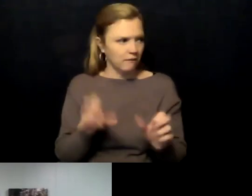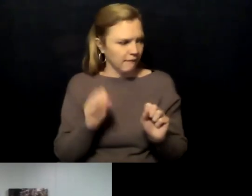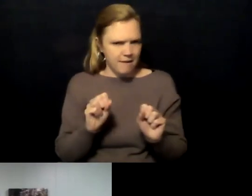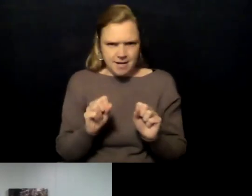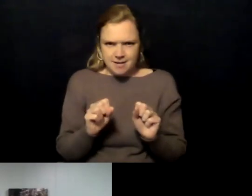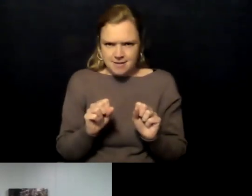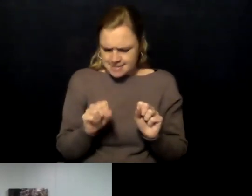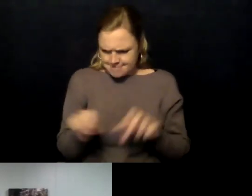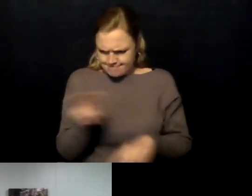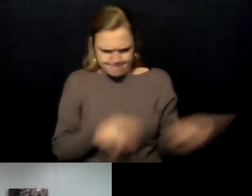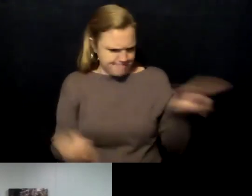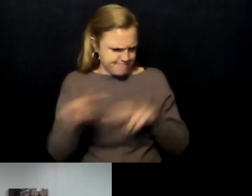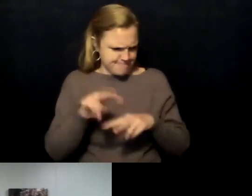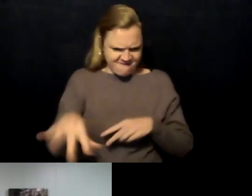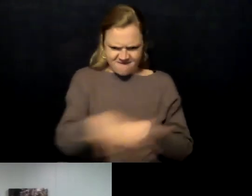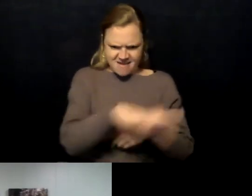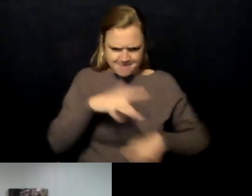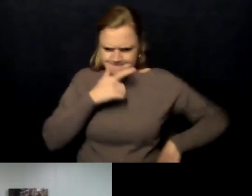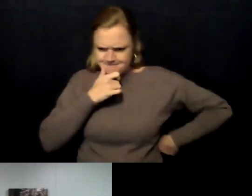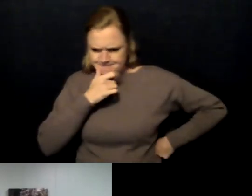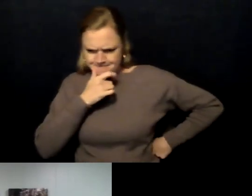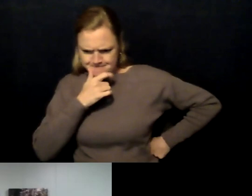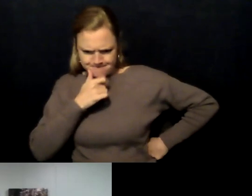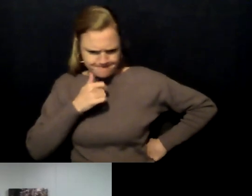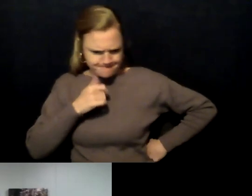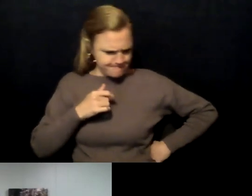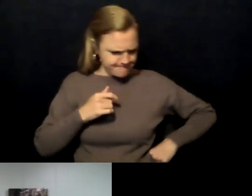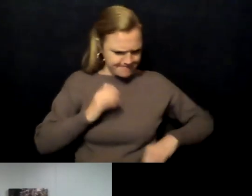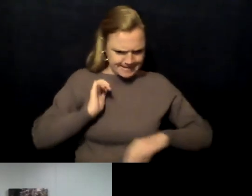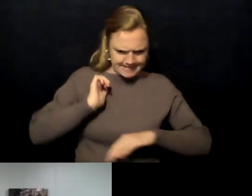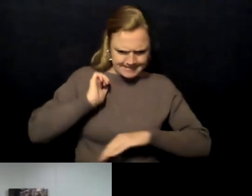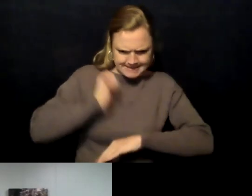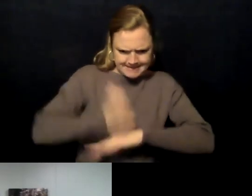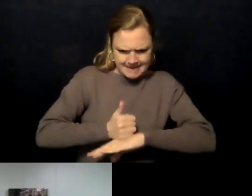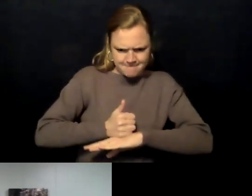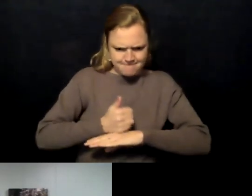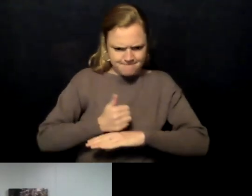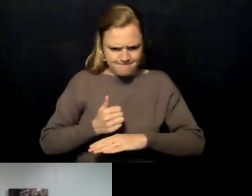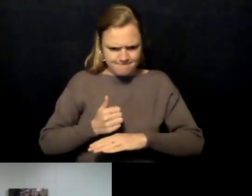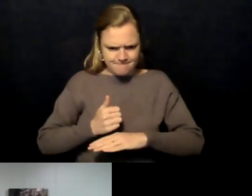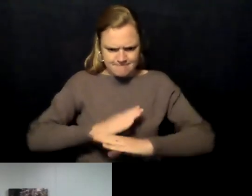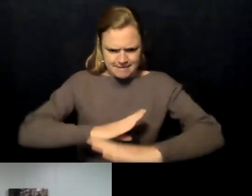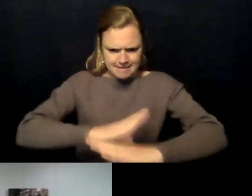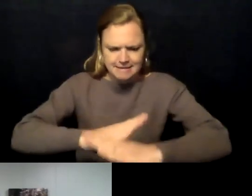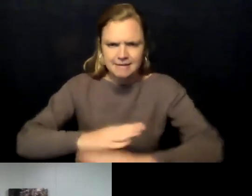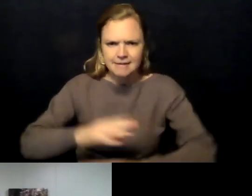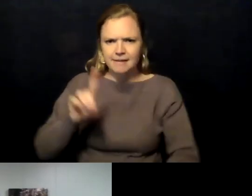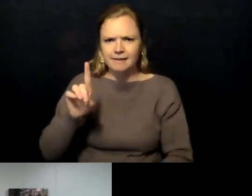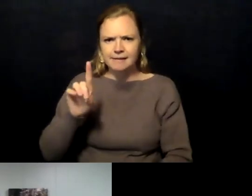and you essentially create entire new ecosystems is just-